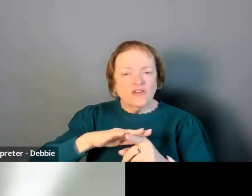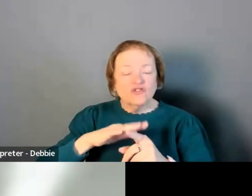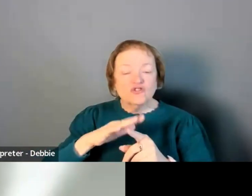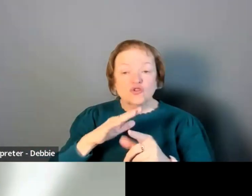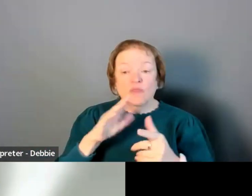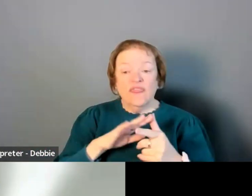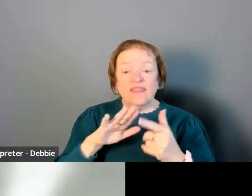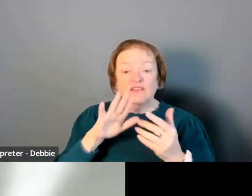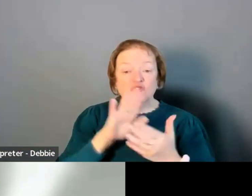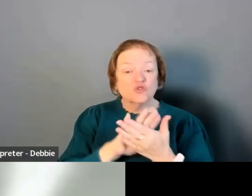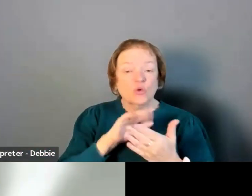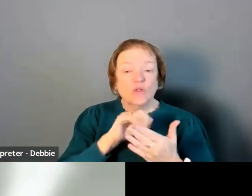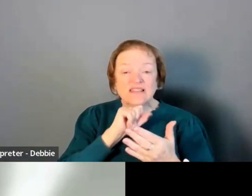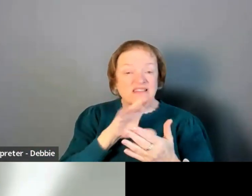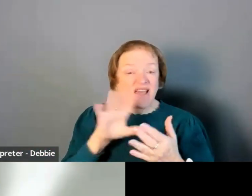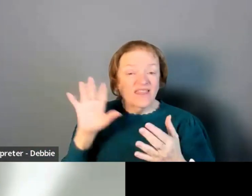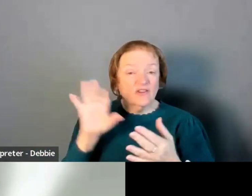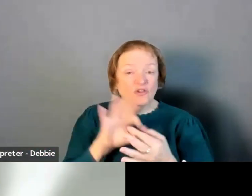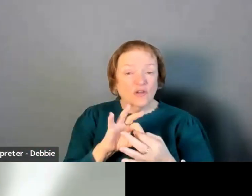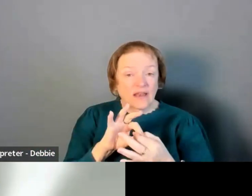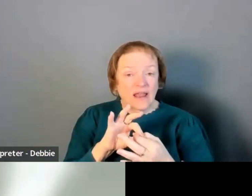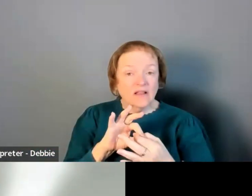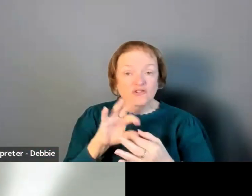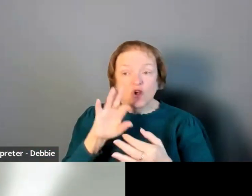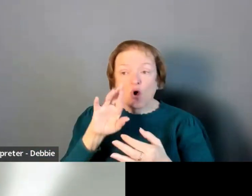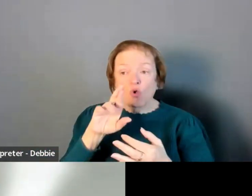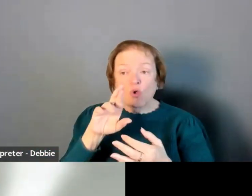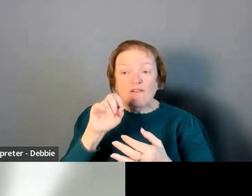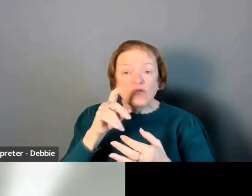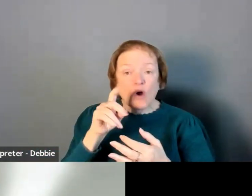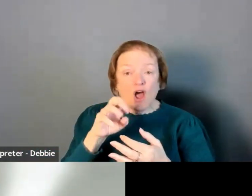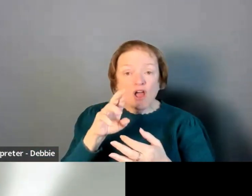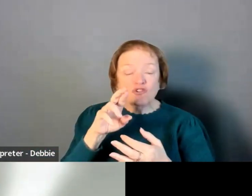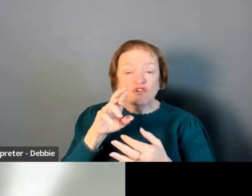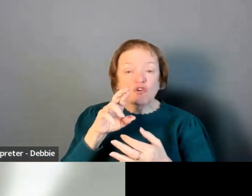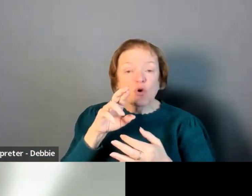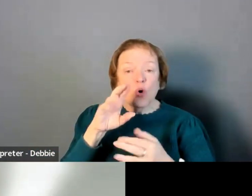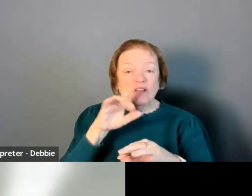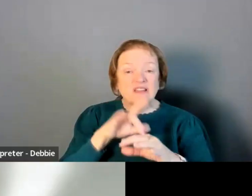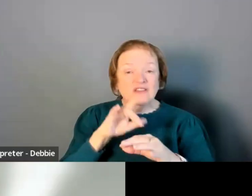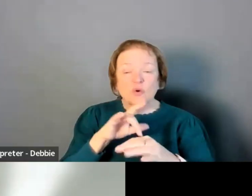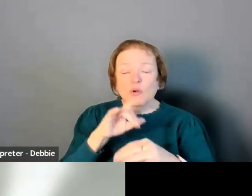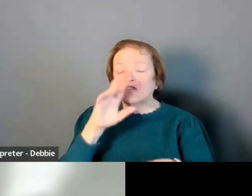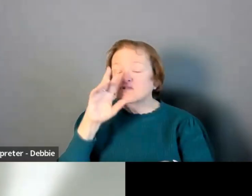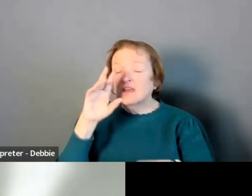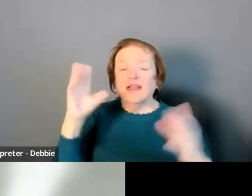have a Roger, a new touchscreen or a Roger On with it inside, you can say, not a problem,